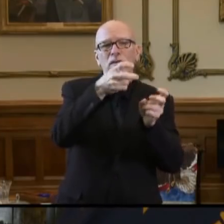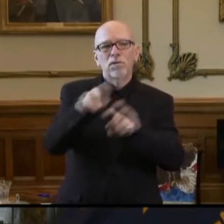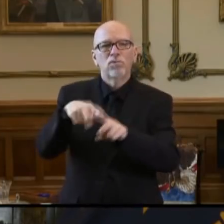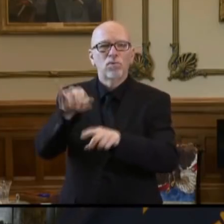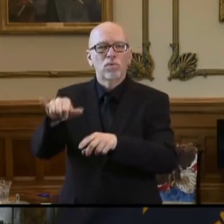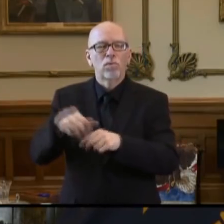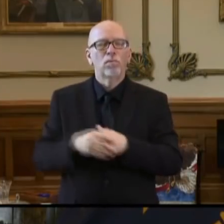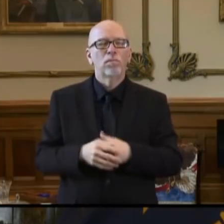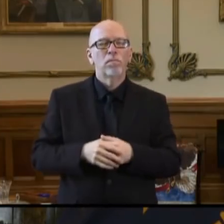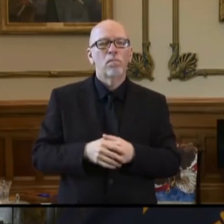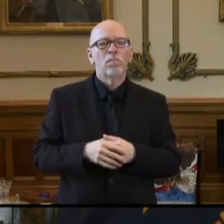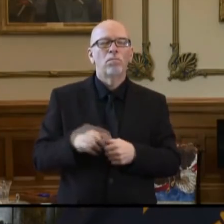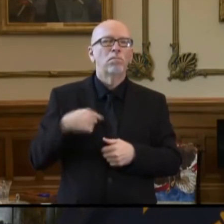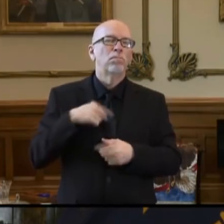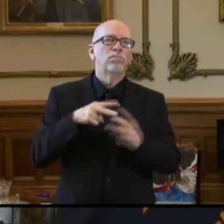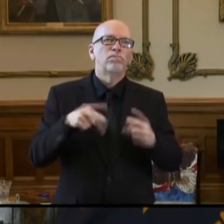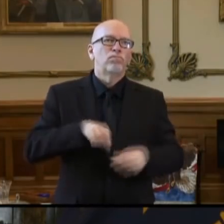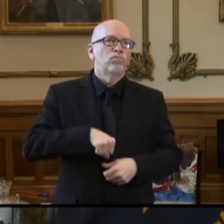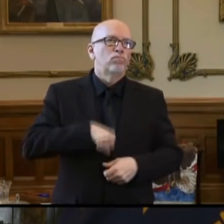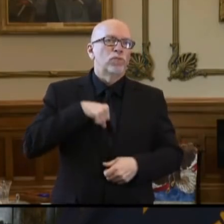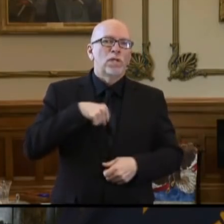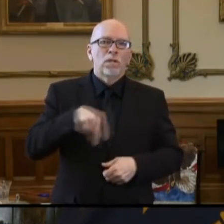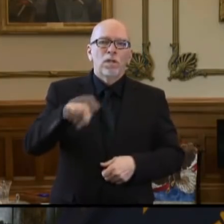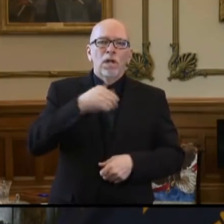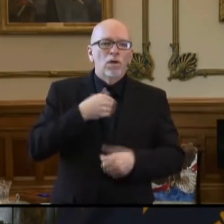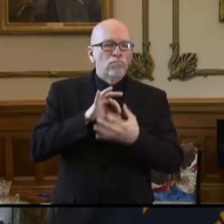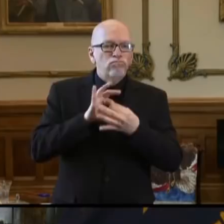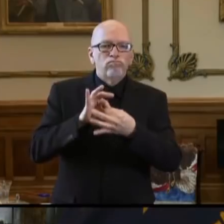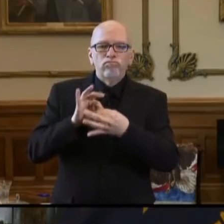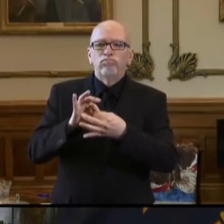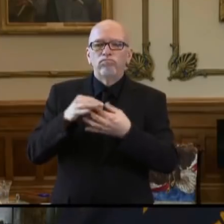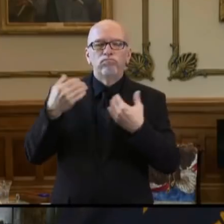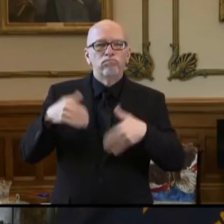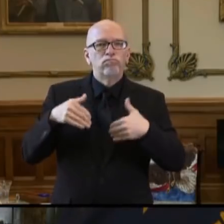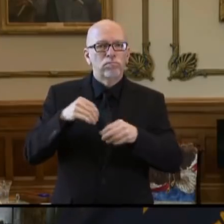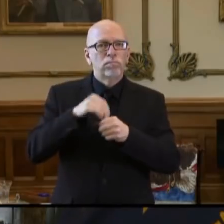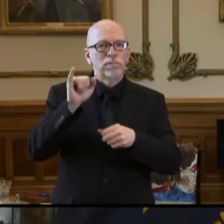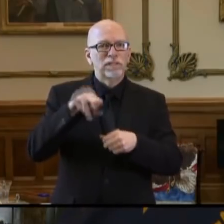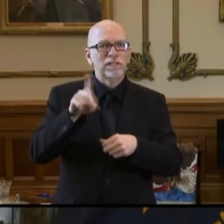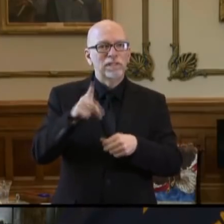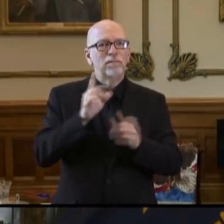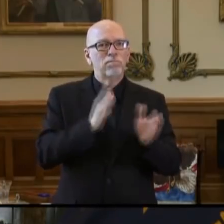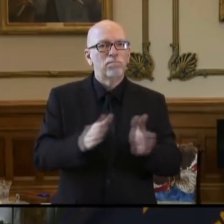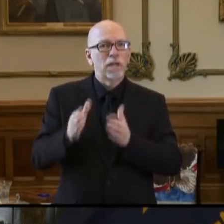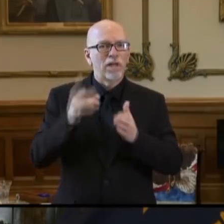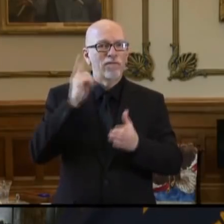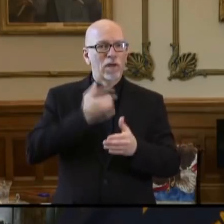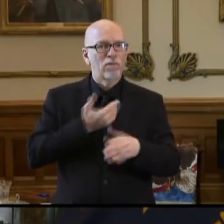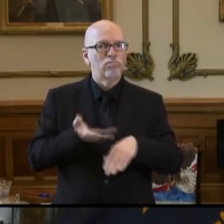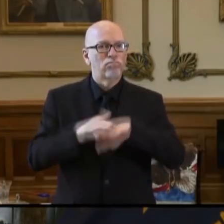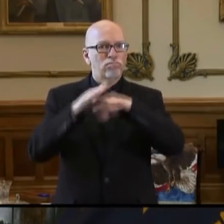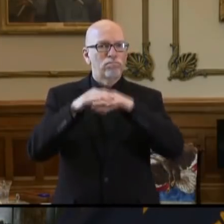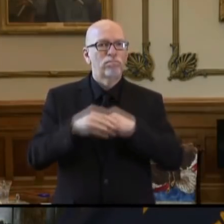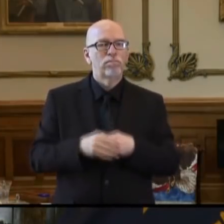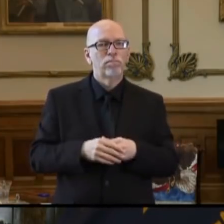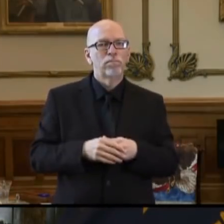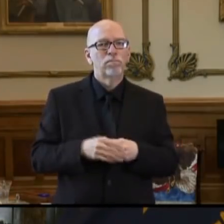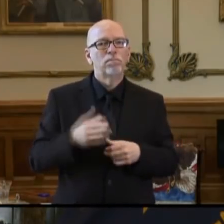ST. JOE COUNTY TO SERVE AS STEPPED DOWN BEDS FOR NON CRITICALLY ILL PATIENTS. I COULDN'T BE MORE PROUD OF THE SPIRIT OF COLLABORATION AND